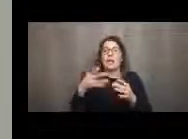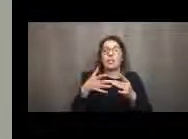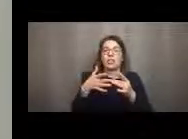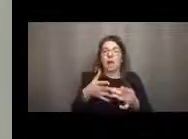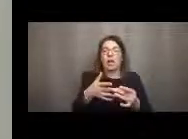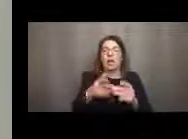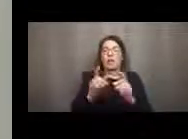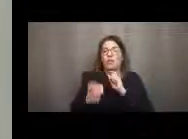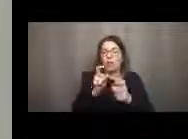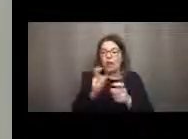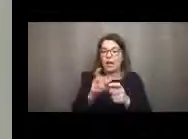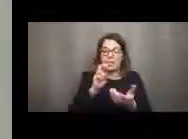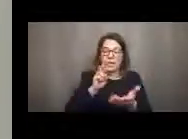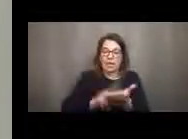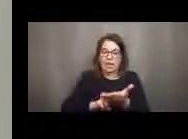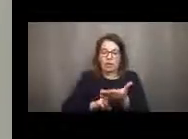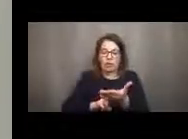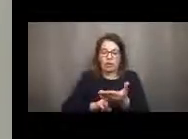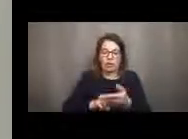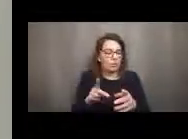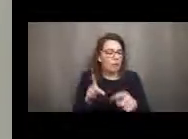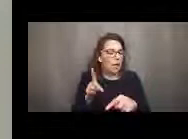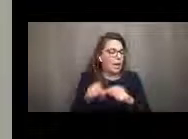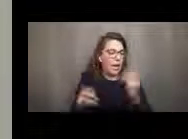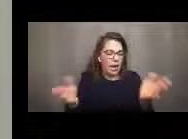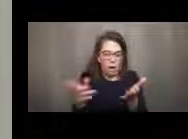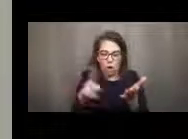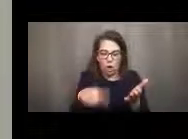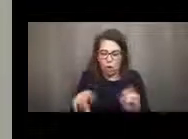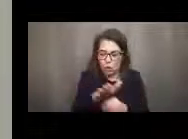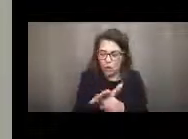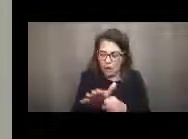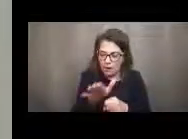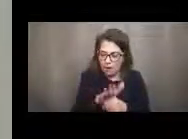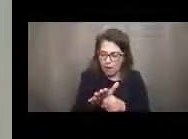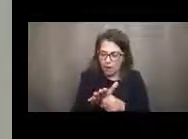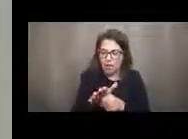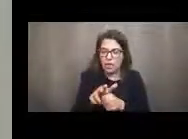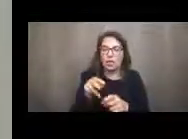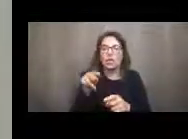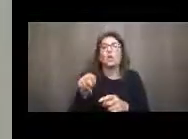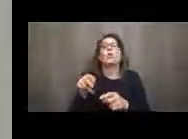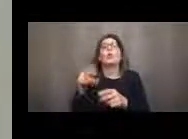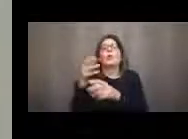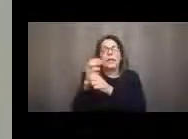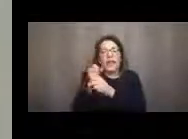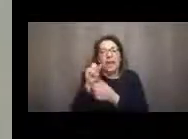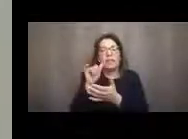So, I can't encourage you enough to take action today to subscribe to the NIH Guide.